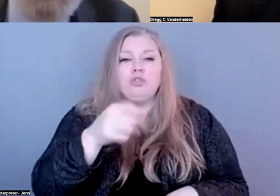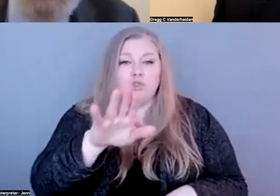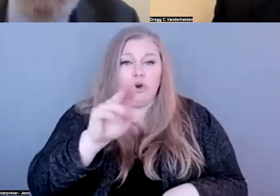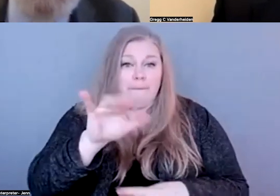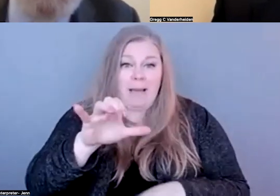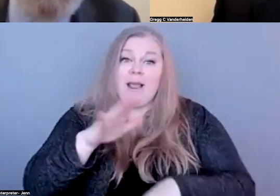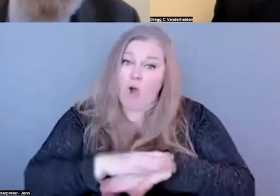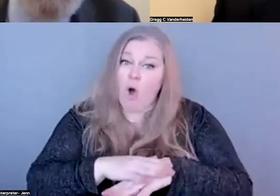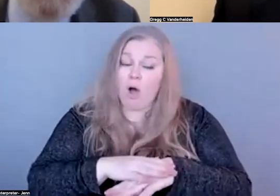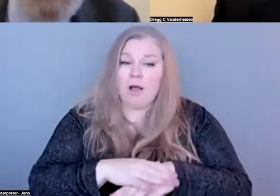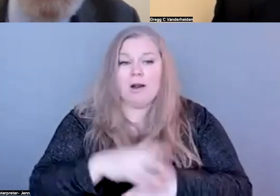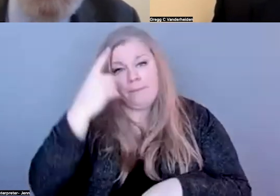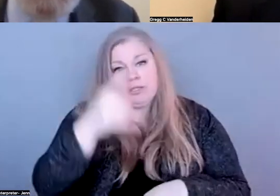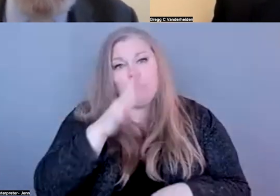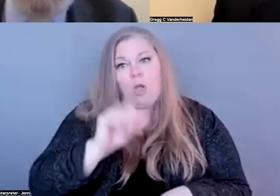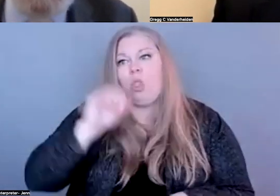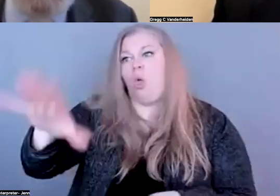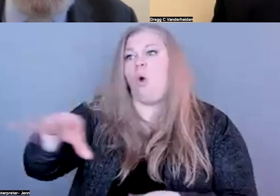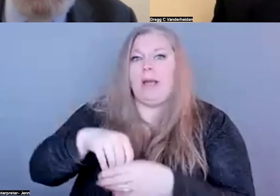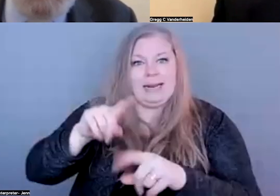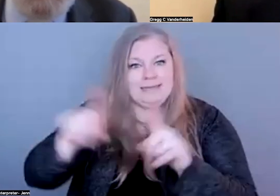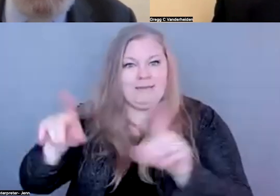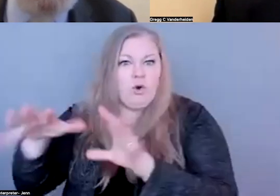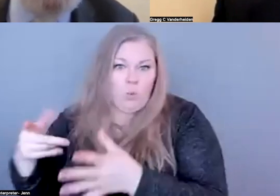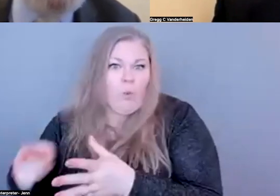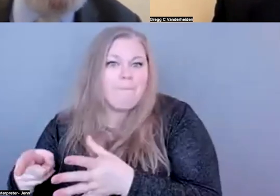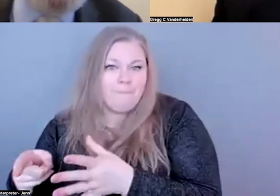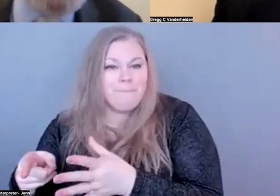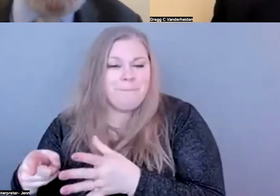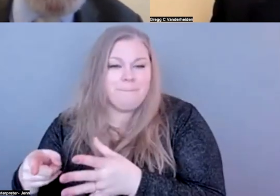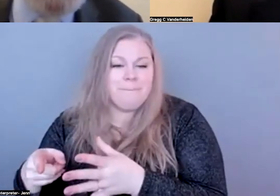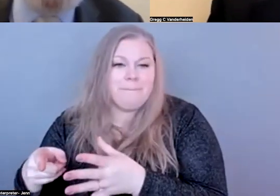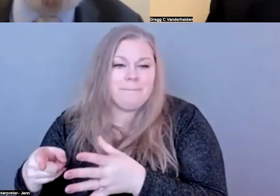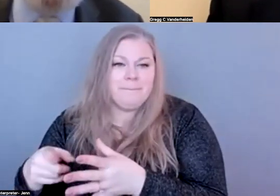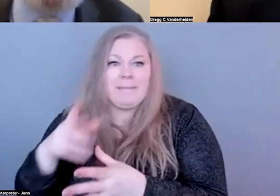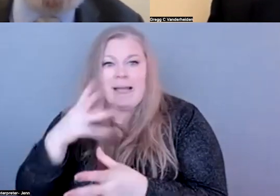get thrown into a different category and you can go live if you're not careful.